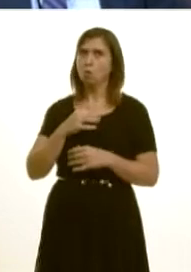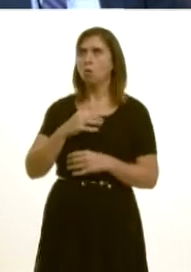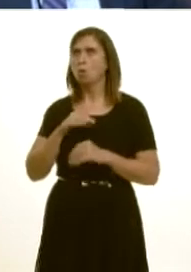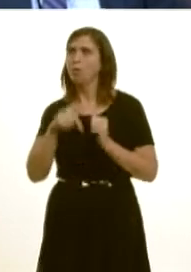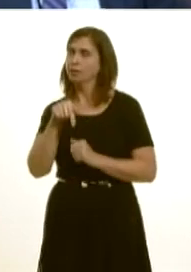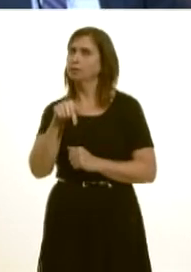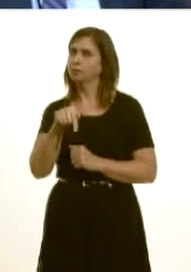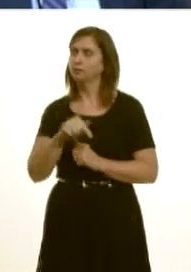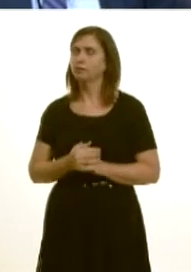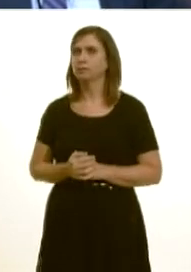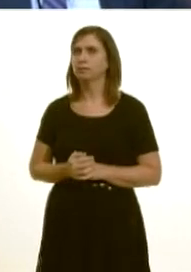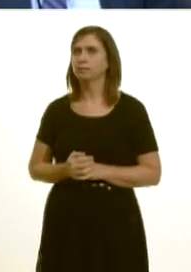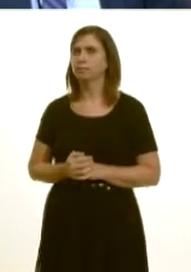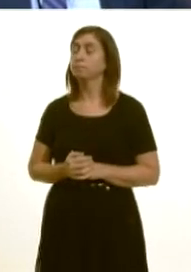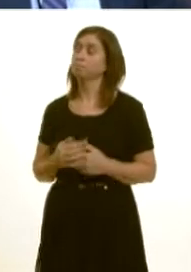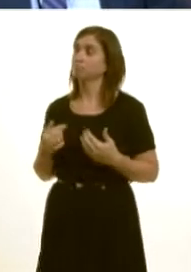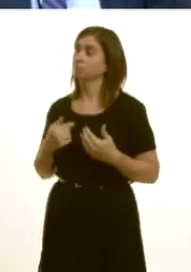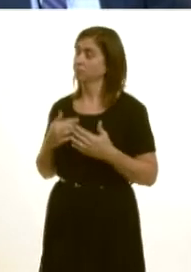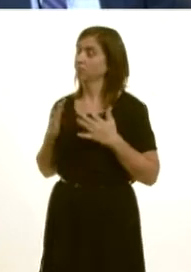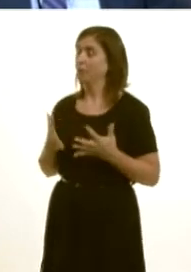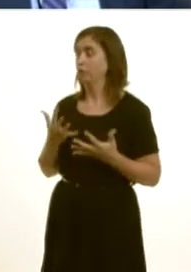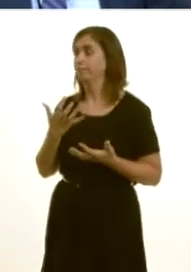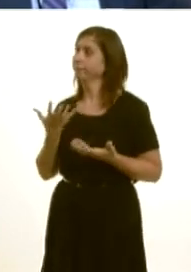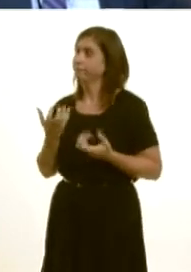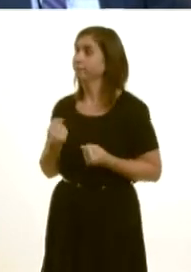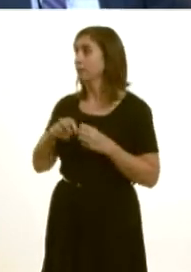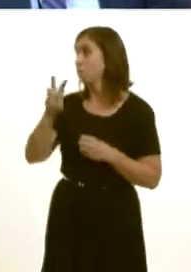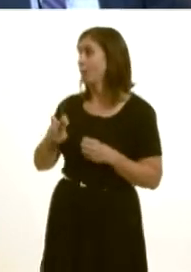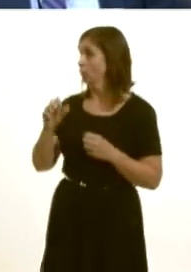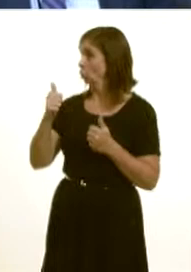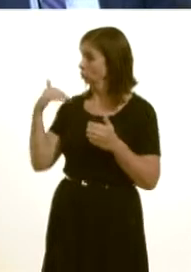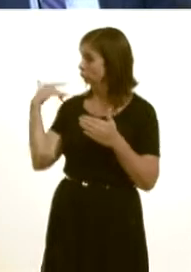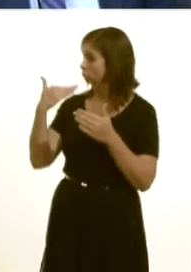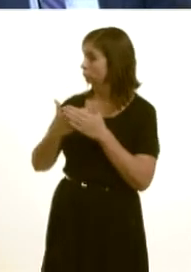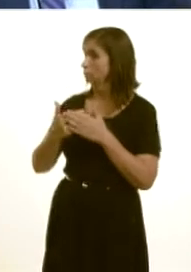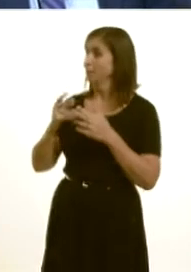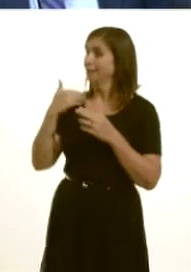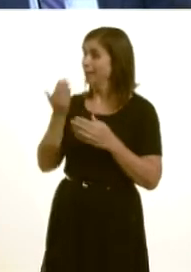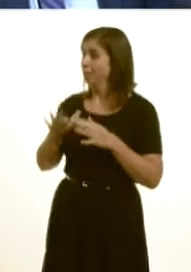to accept that, in Wales, we have had a good record of reducing deaths from fires, and